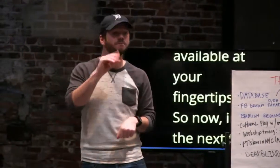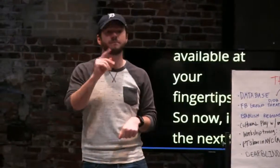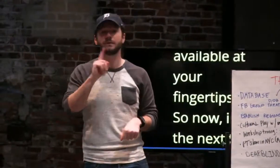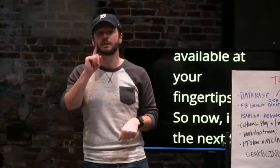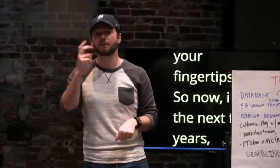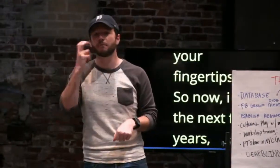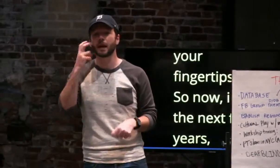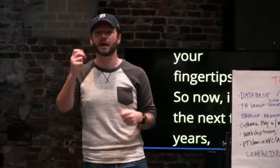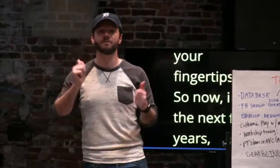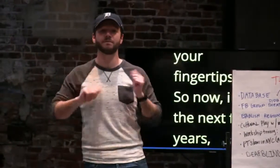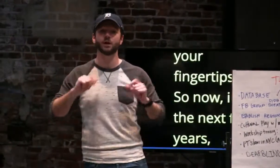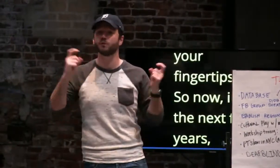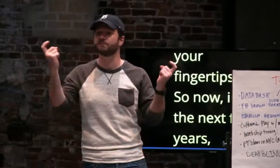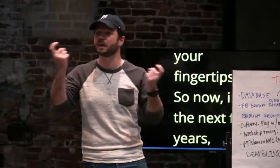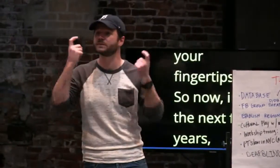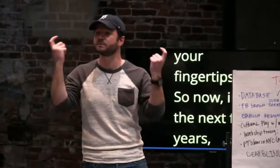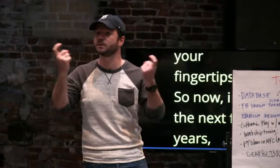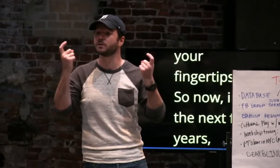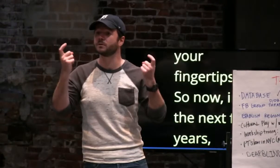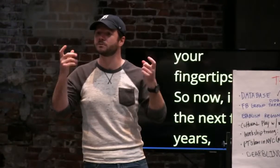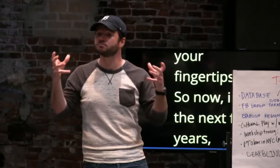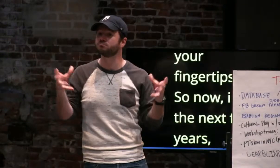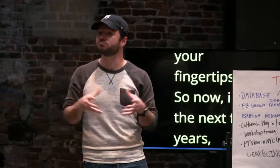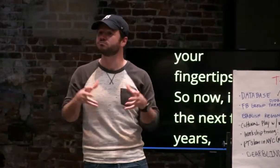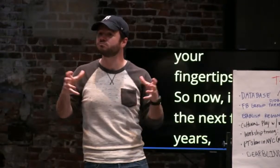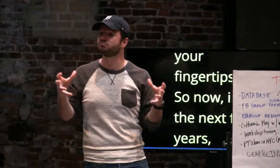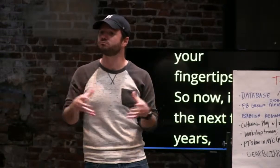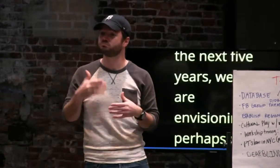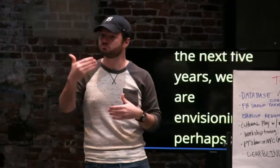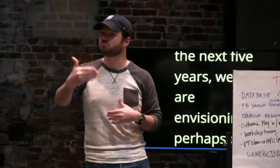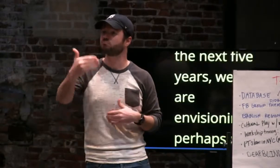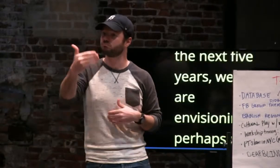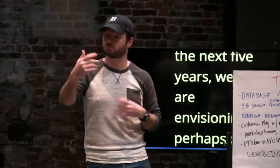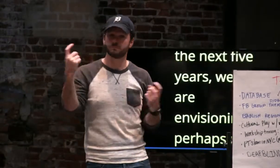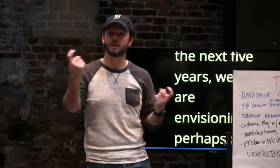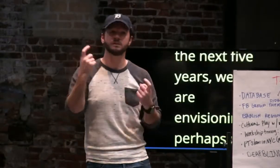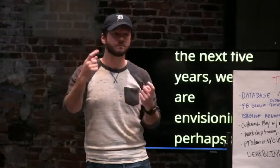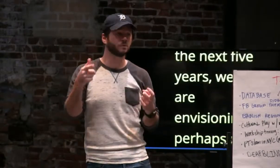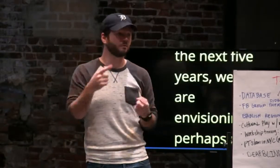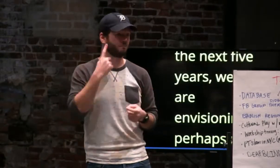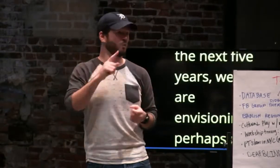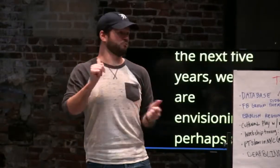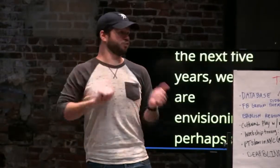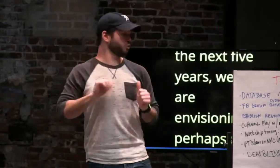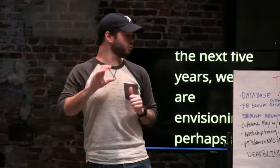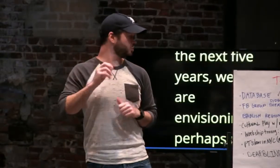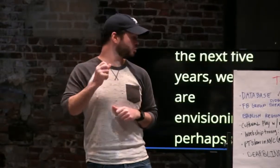a national Deaf and Deaf Blind Theater Festival, where everyone gets together quite often